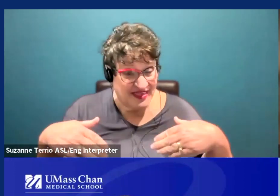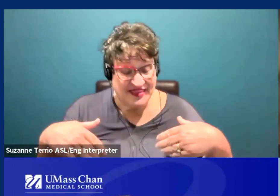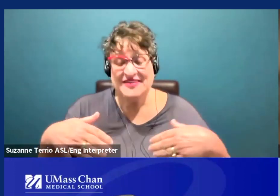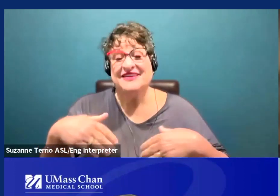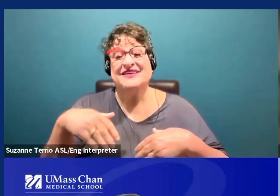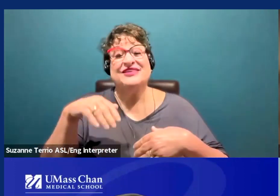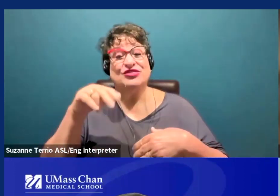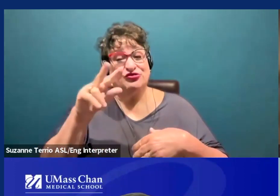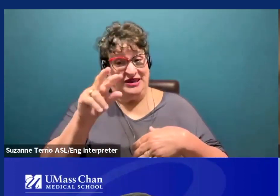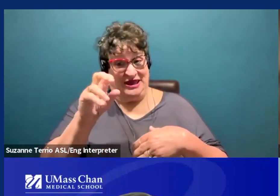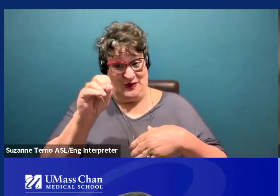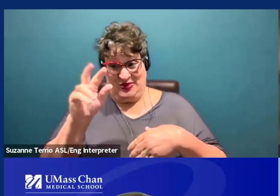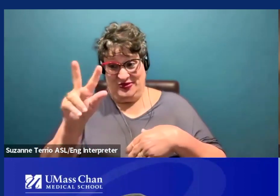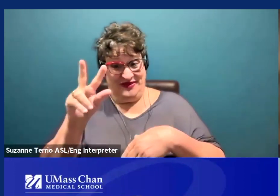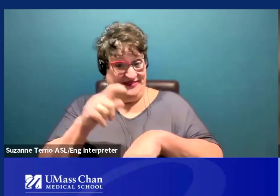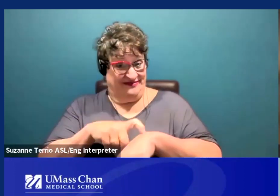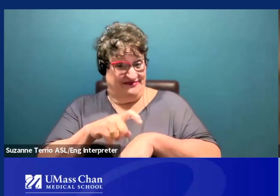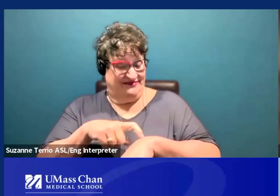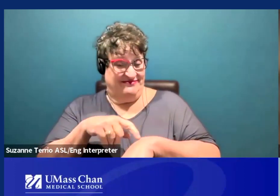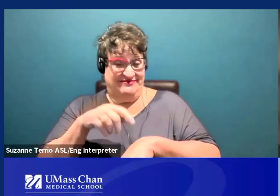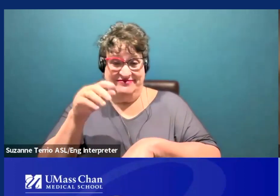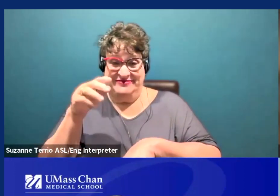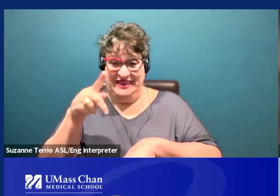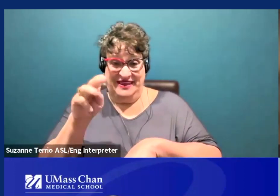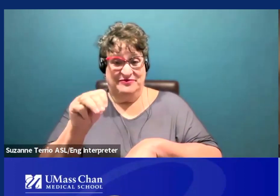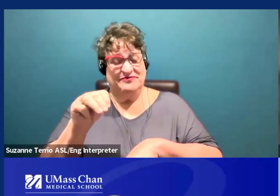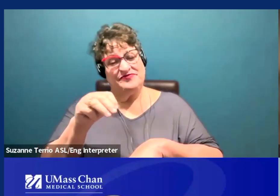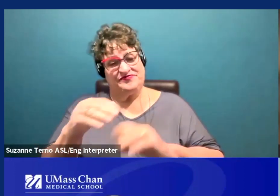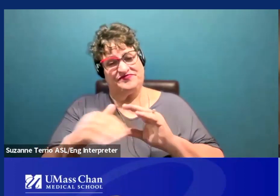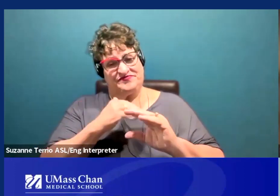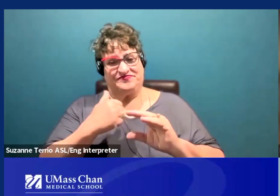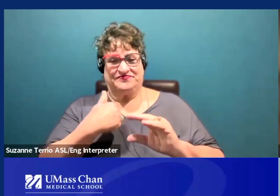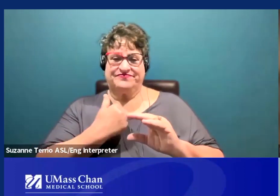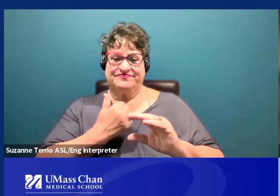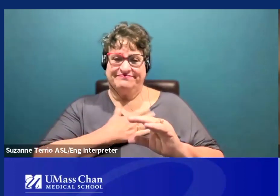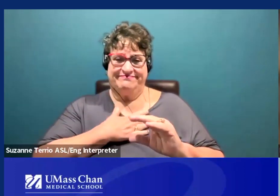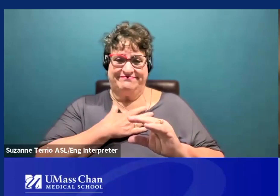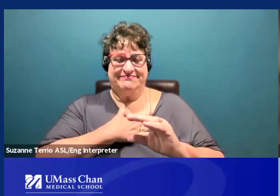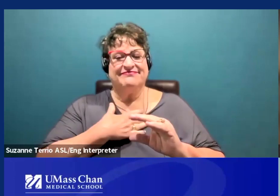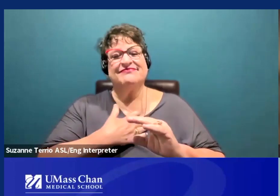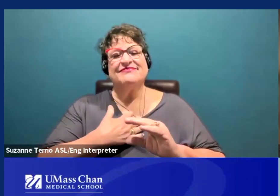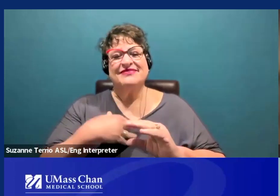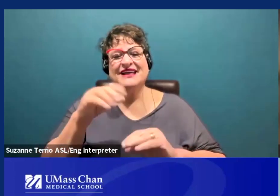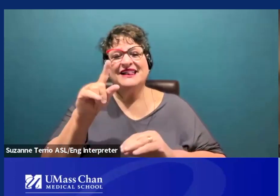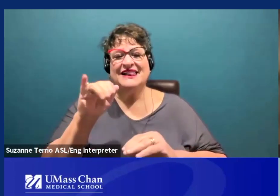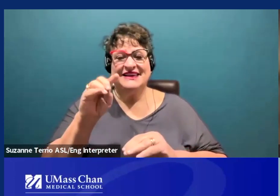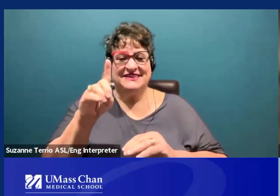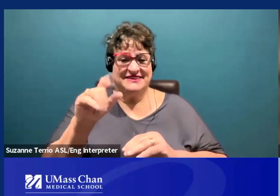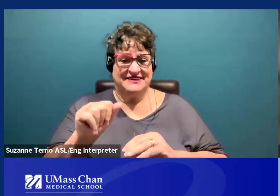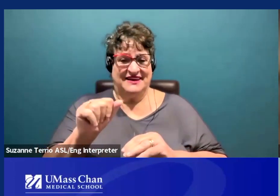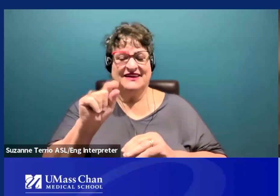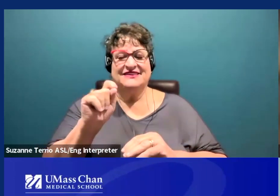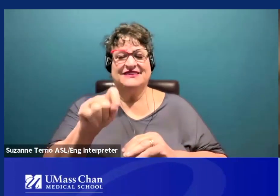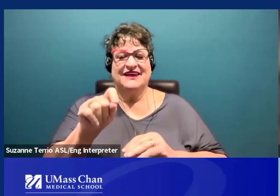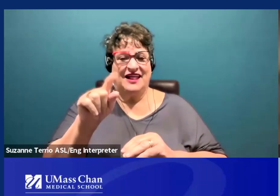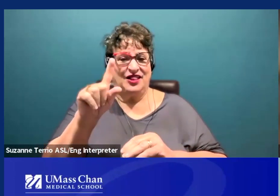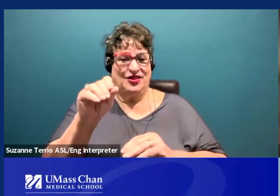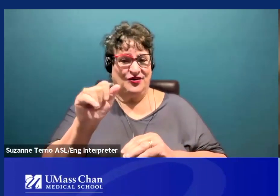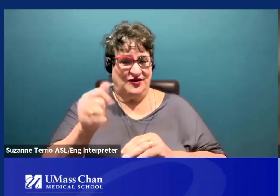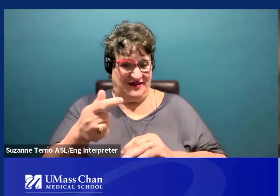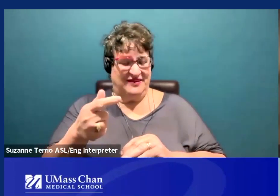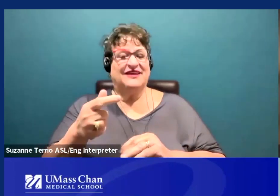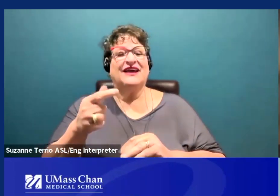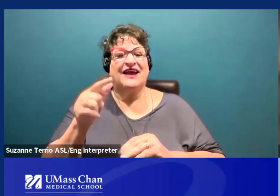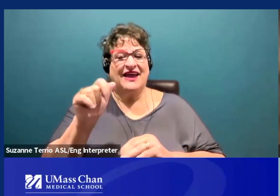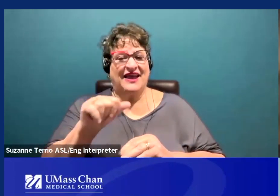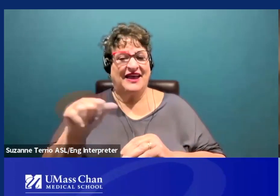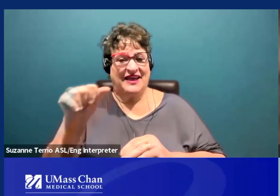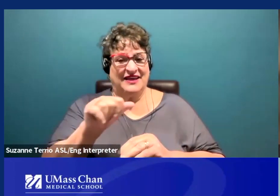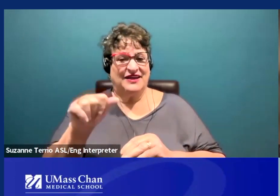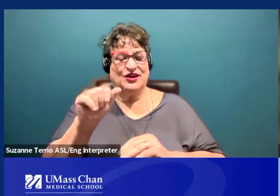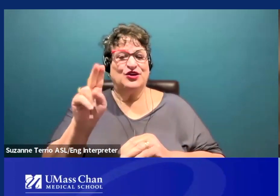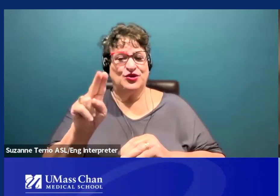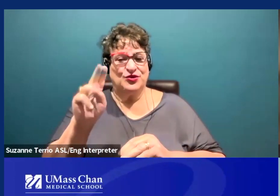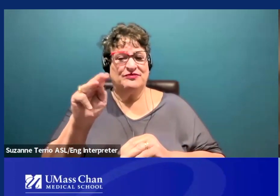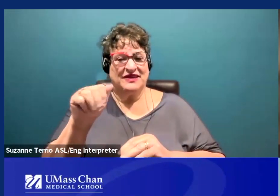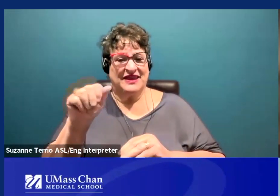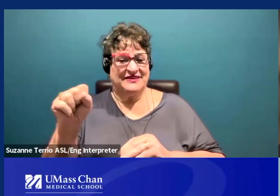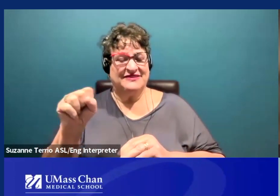Please email me at linda.long@umassmed.edu.